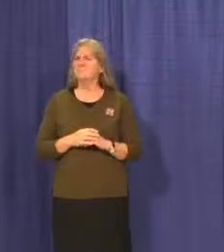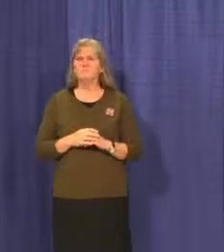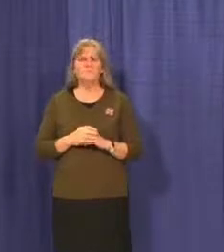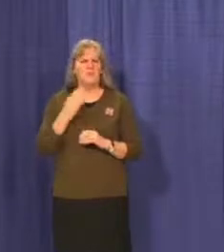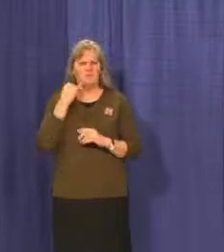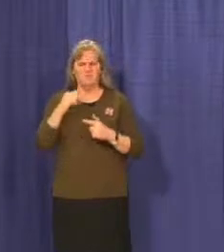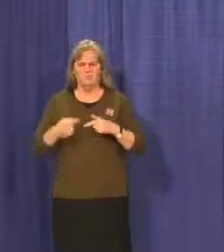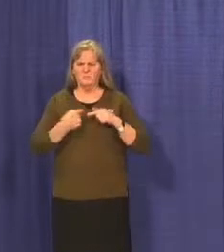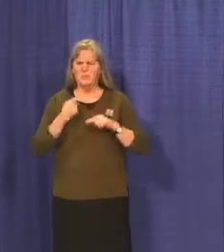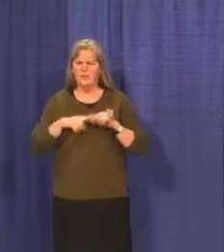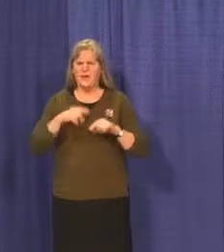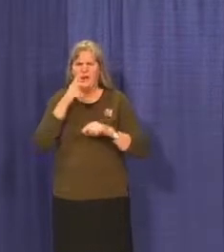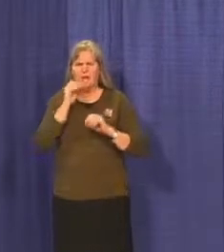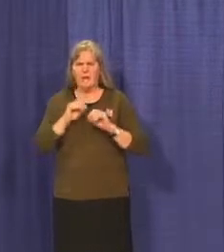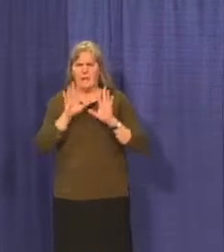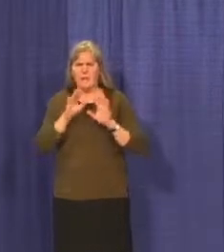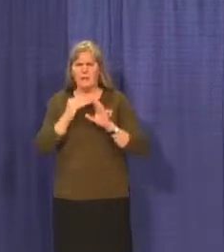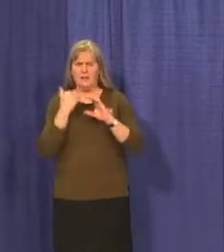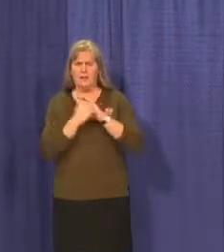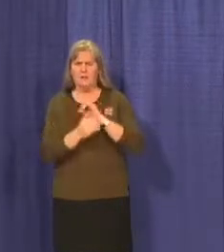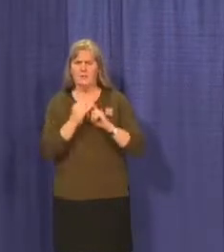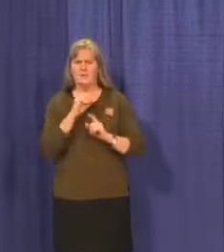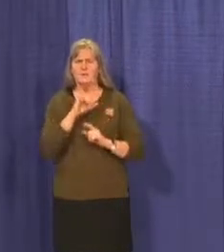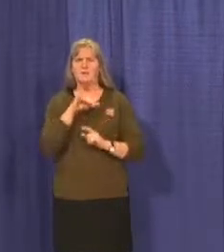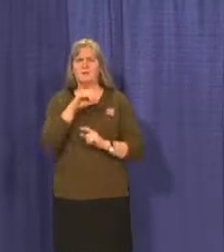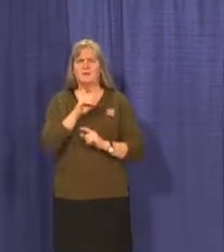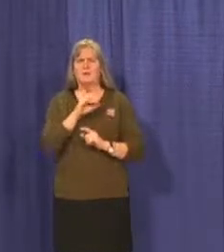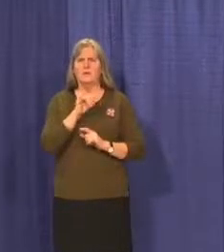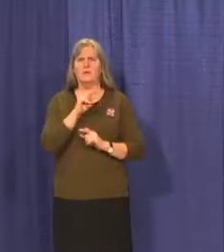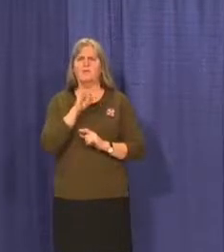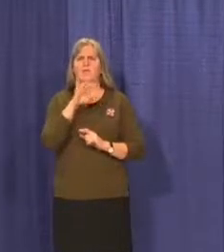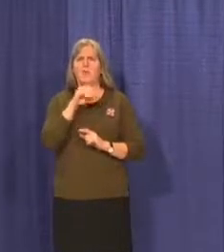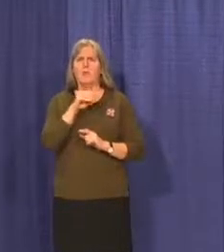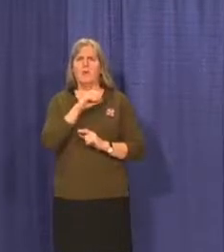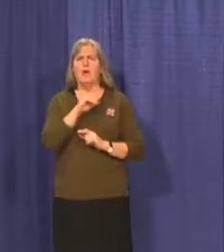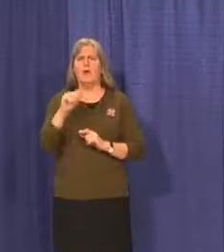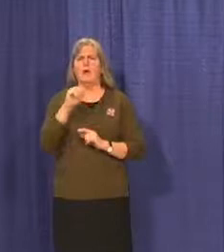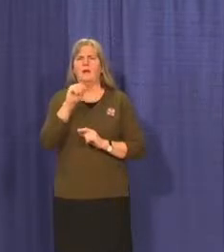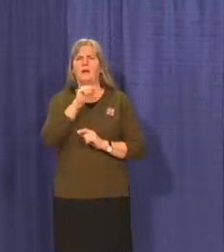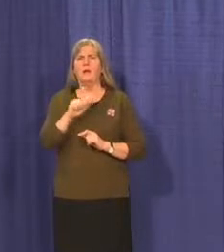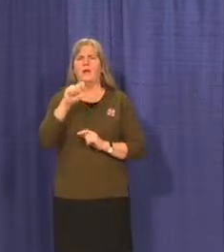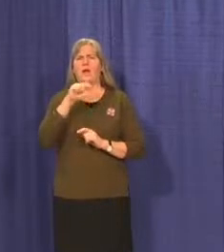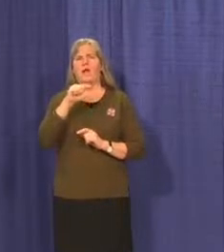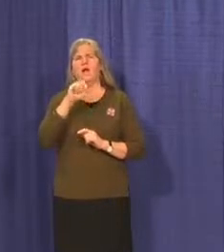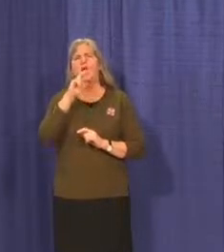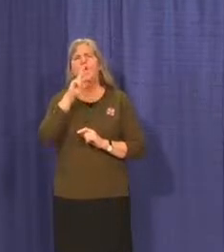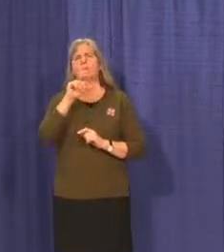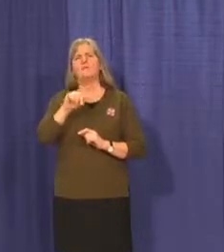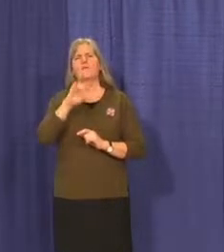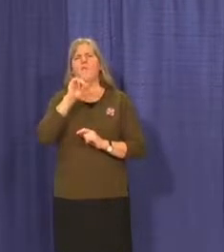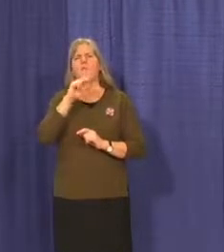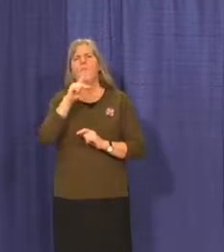If any reporters are having problems, please e-mail ecoinfo@gov.yk.ca.